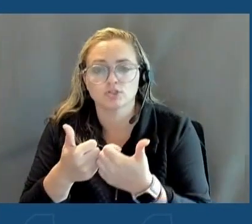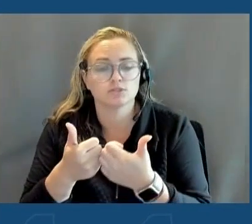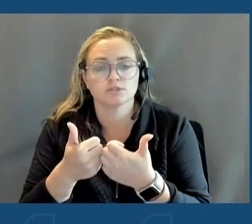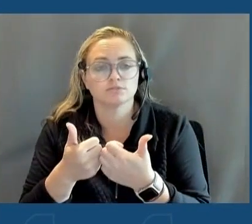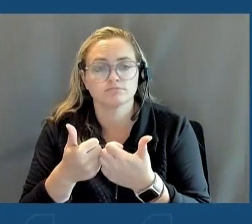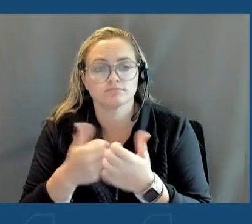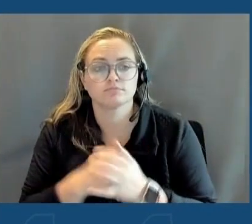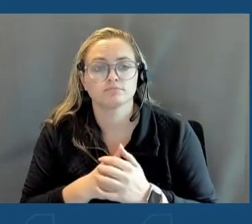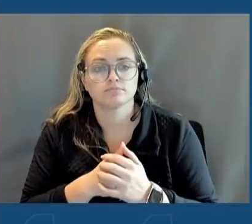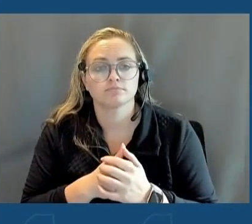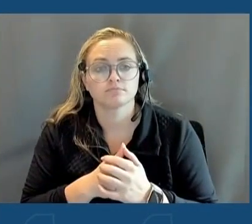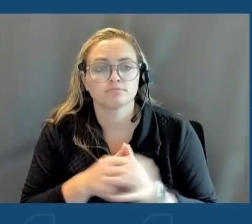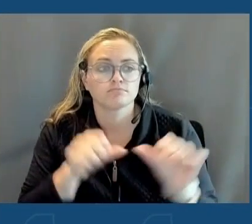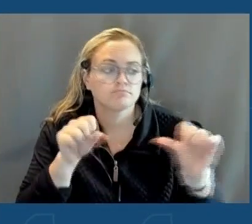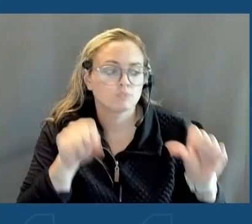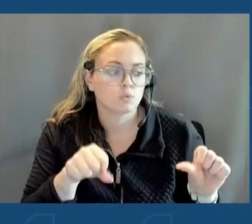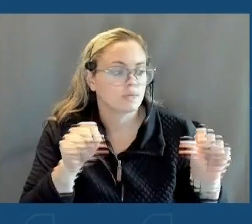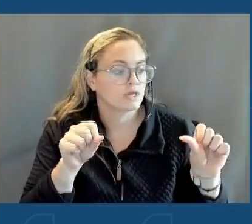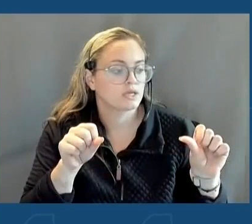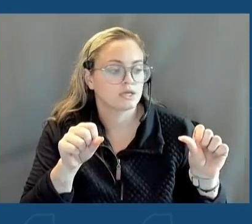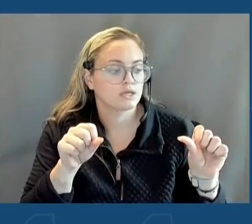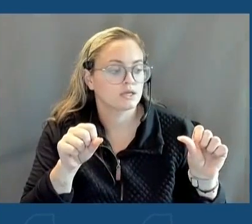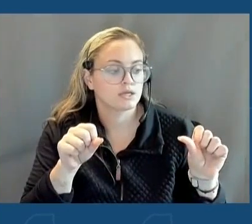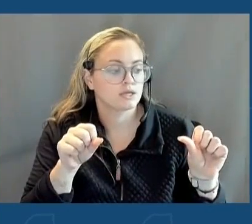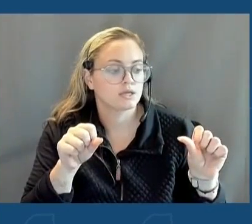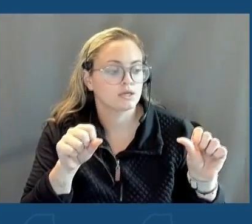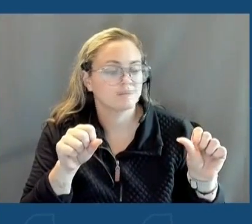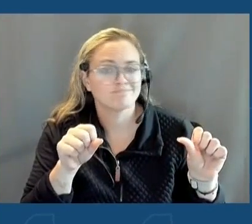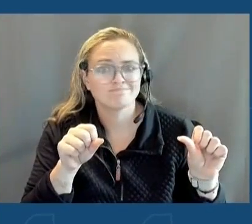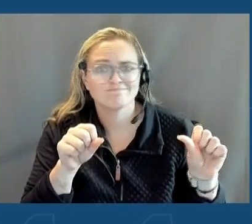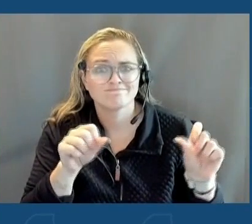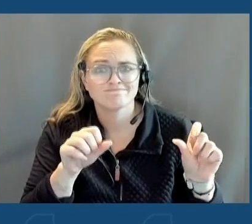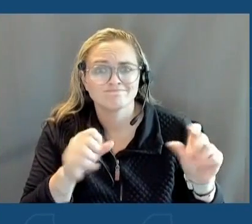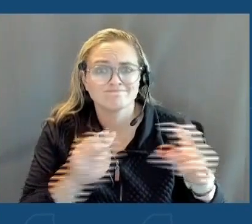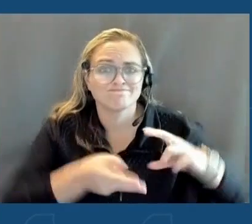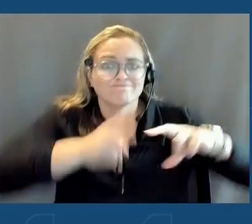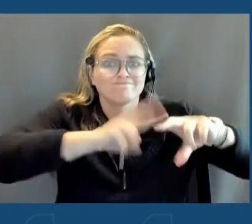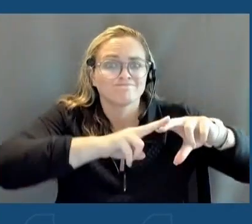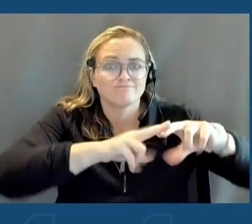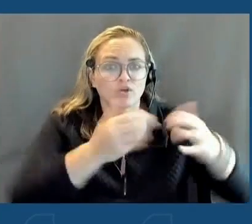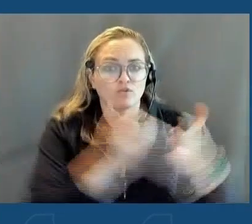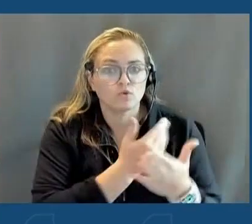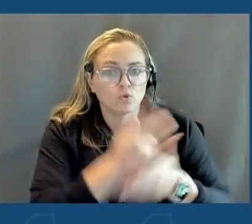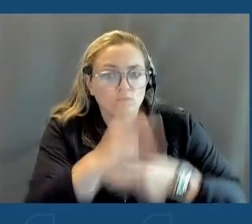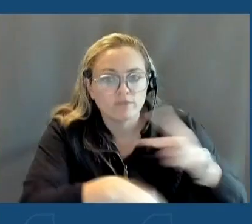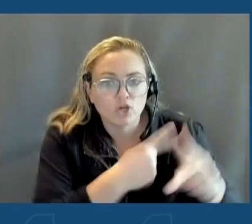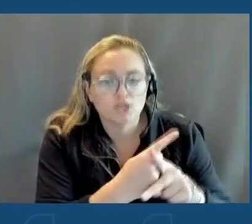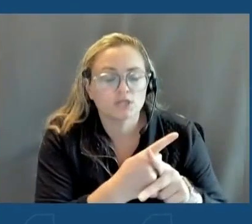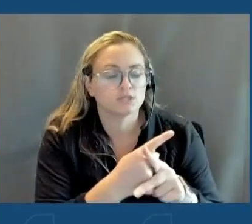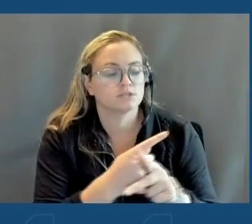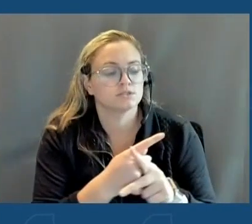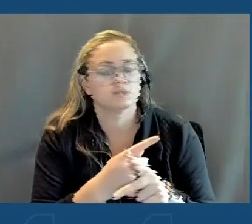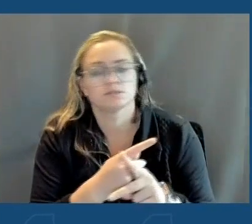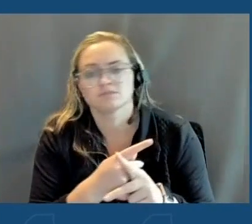WILL BE, TO KEEP PEOPLE SAFE. I WANT TO THANK PEOPLE LIKE DR. McDONALD, ONE OF THE MEMBERS OF ADVICE AS HE NAVIGATES THE